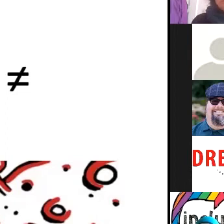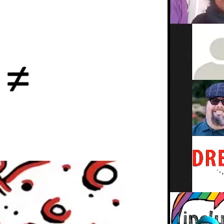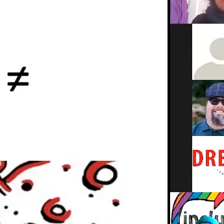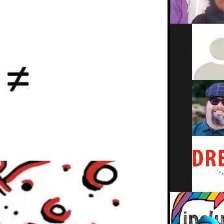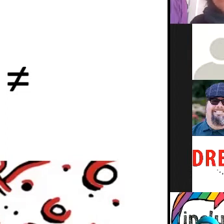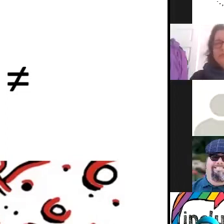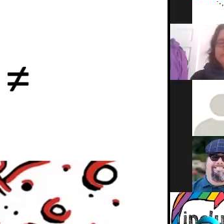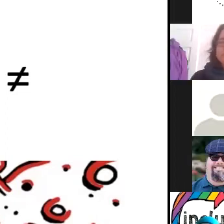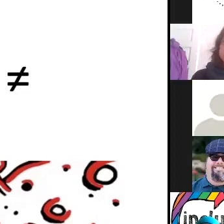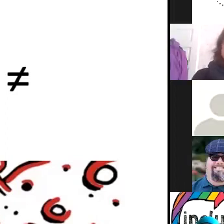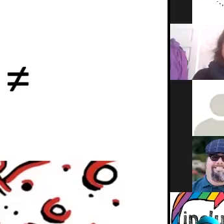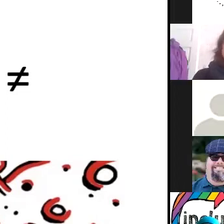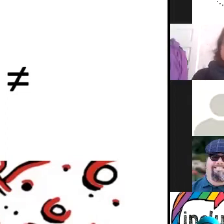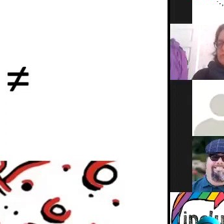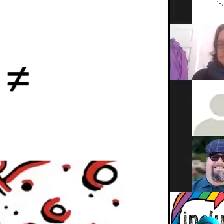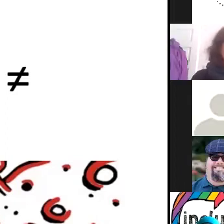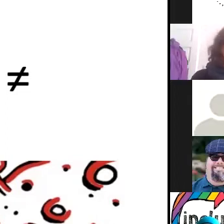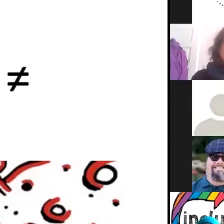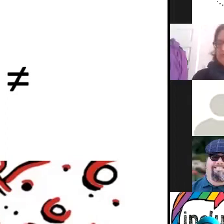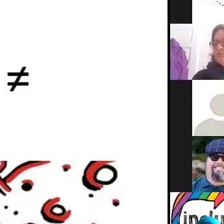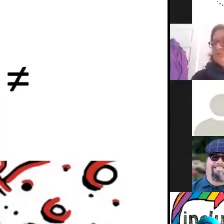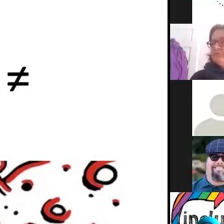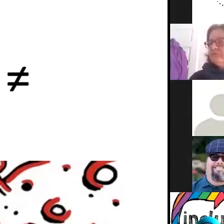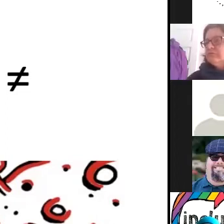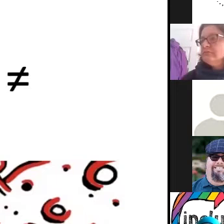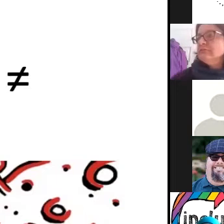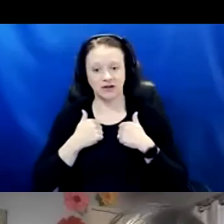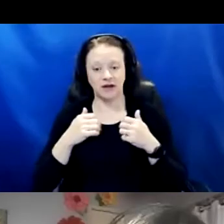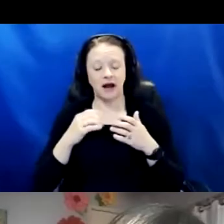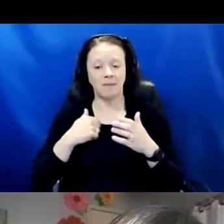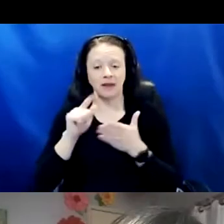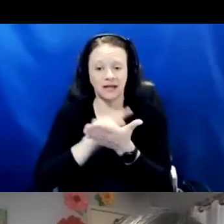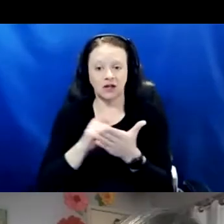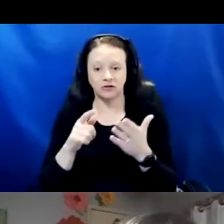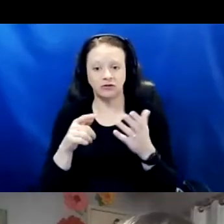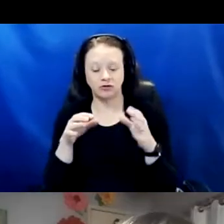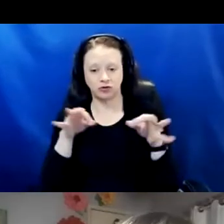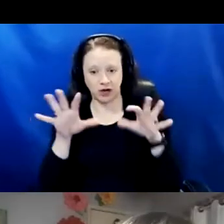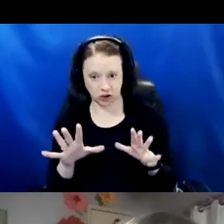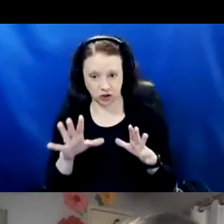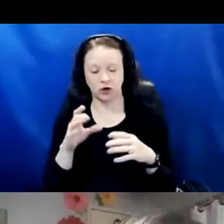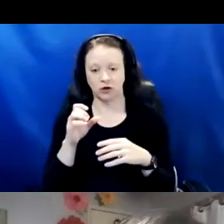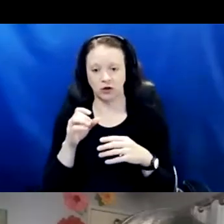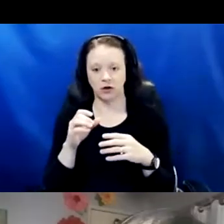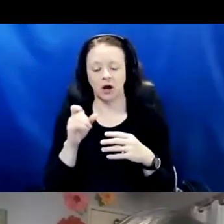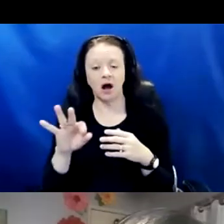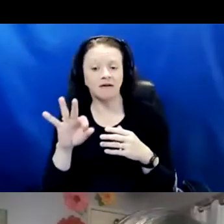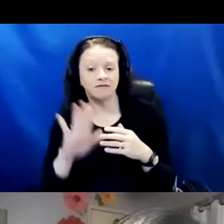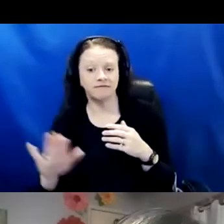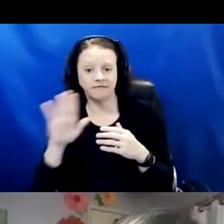and the legal director of Fat Legal Advocacy Rights and Education Project. And so we're going to talk a little bit about vaccine access.